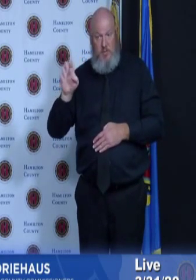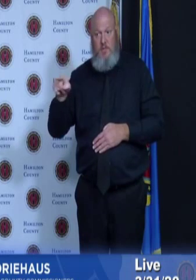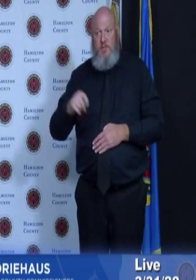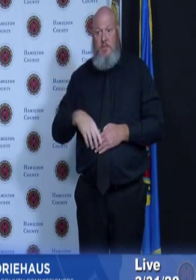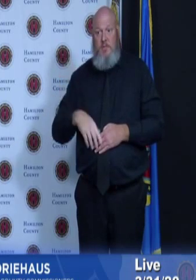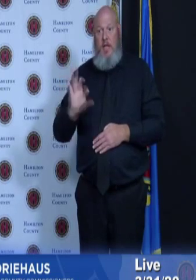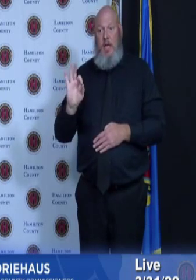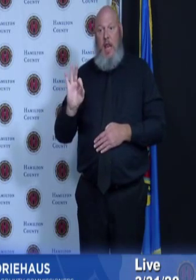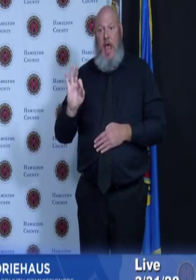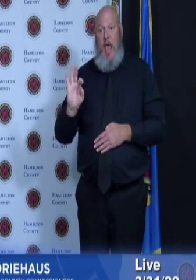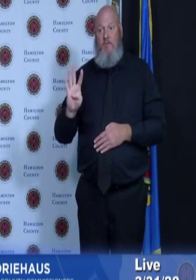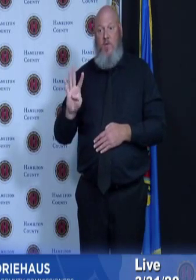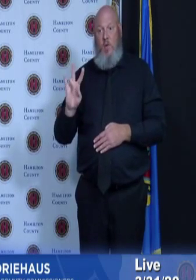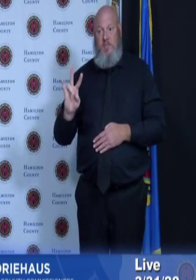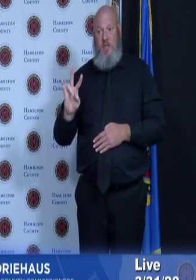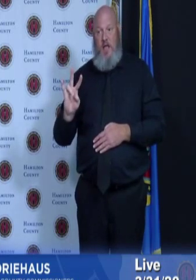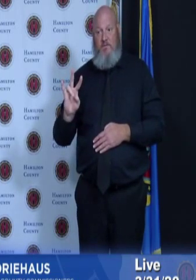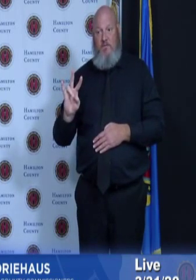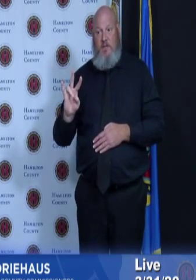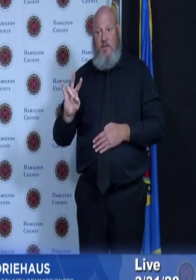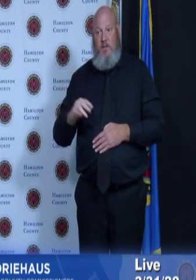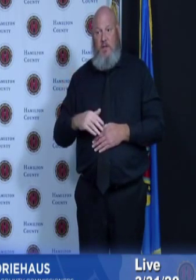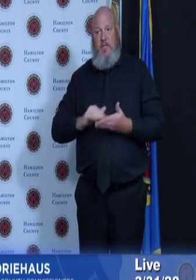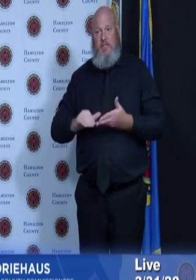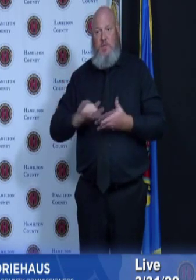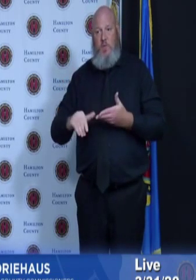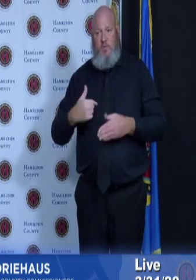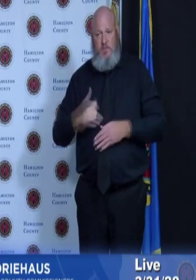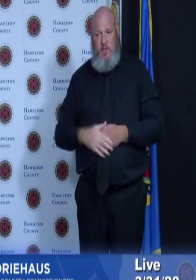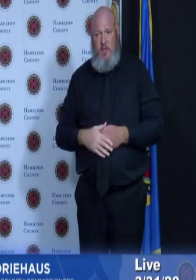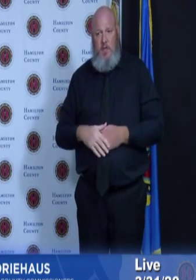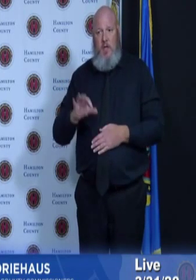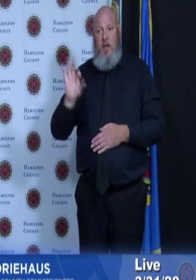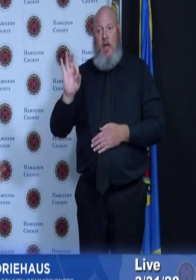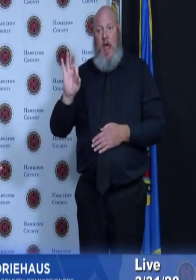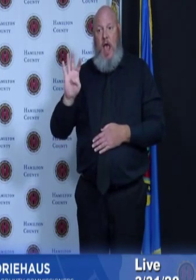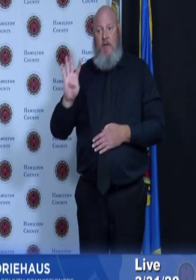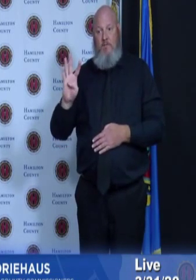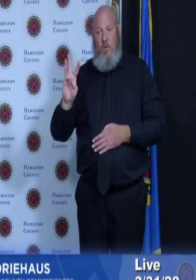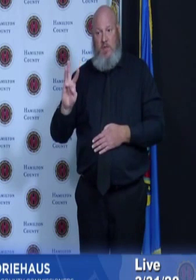calls or I'm sorry questions about businesses thank you for relieving me